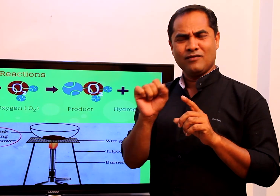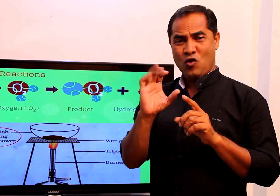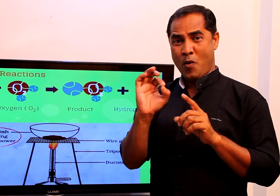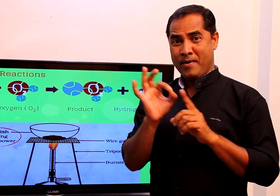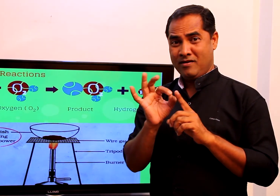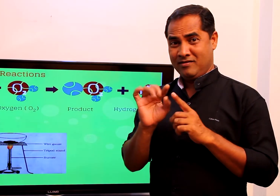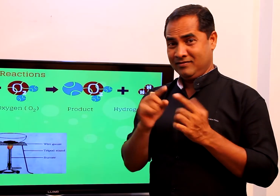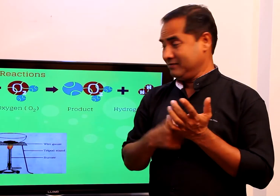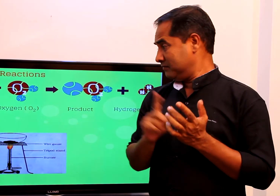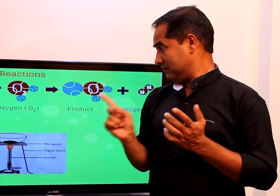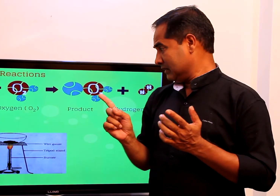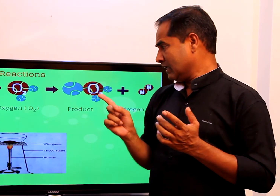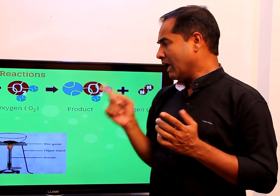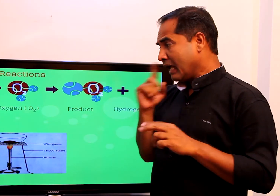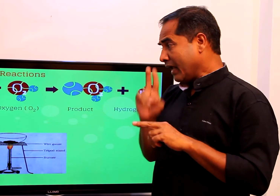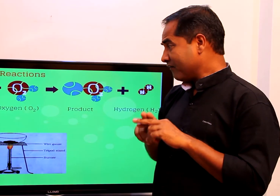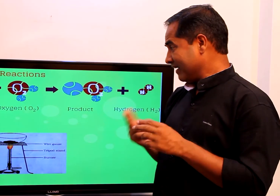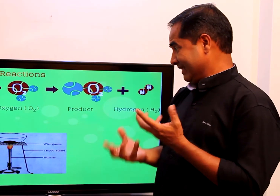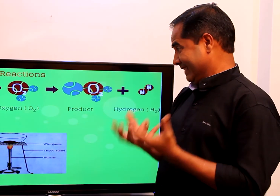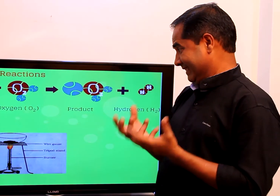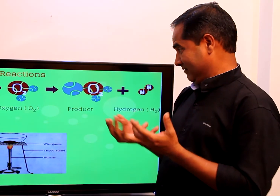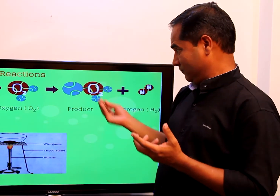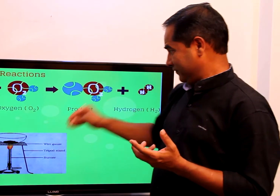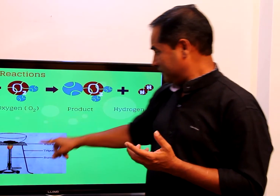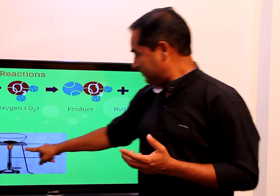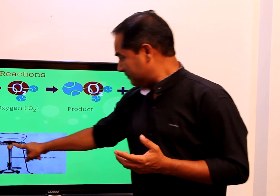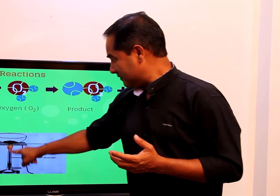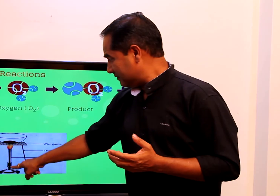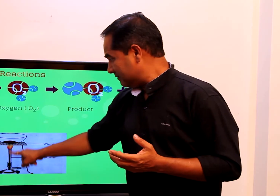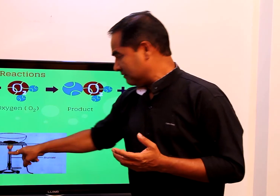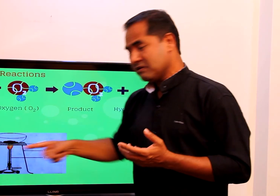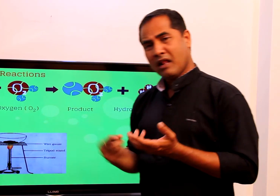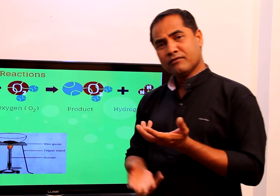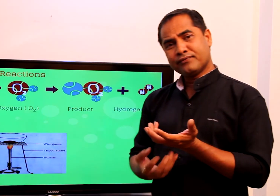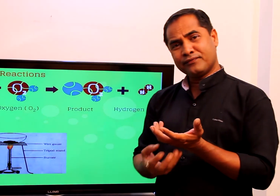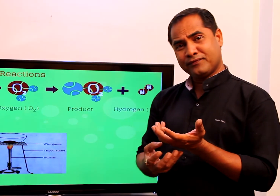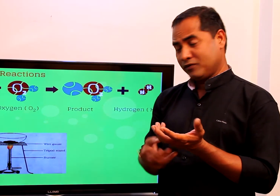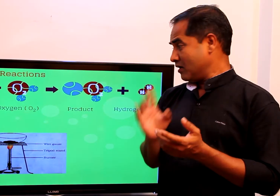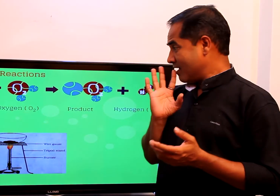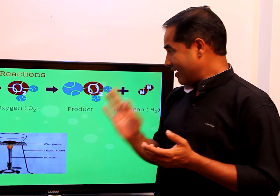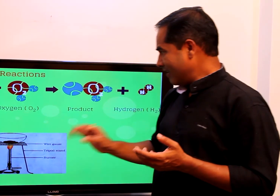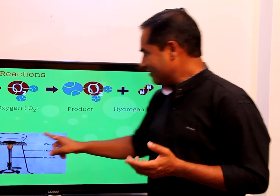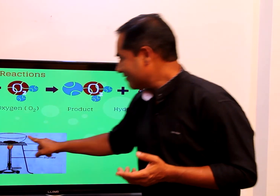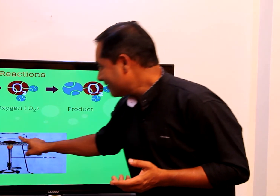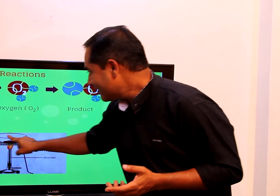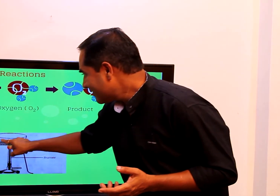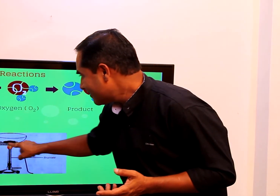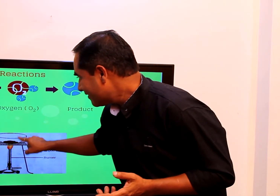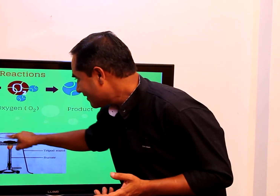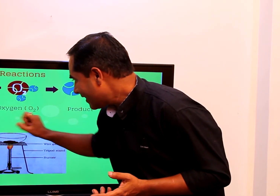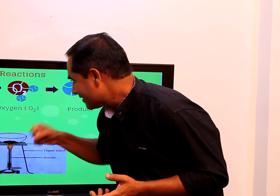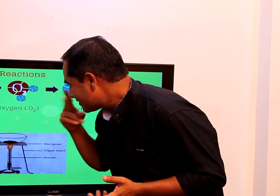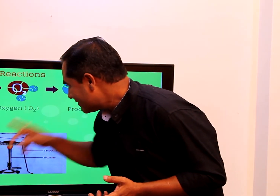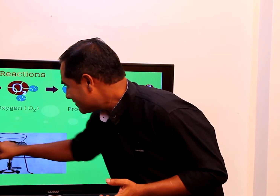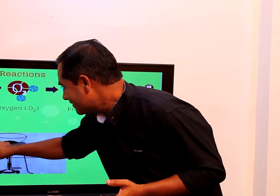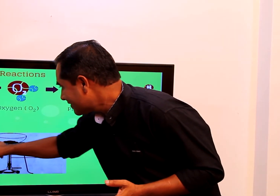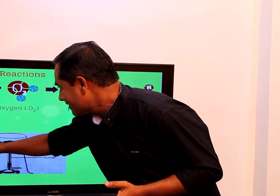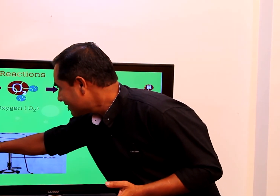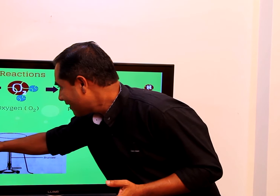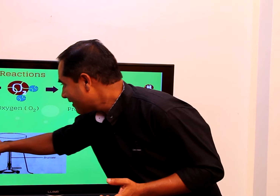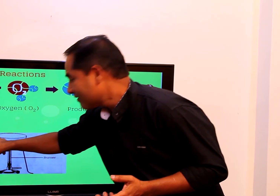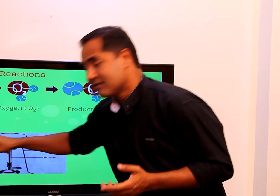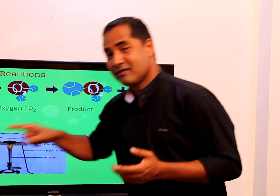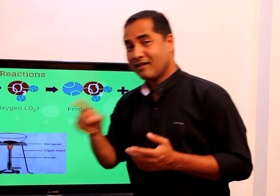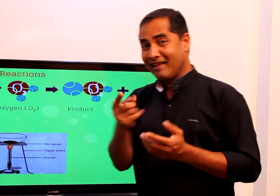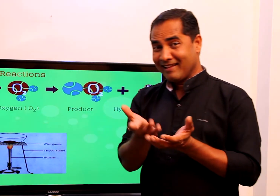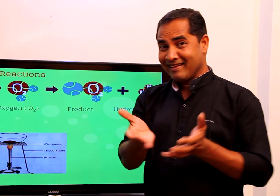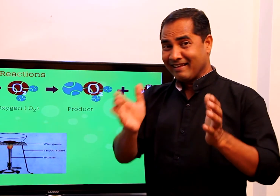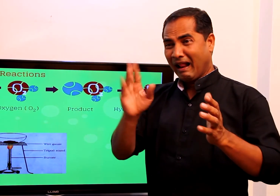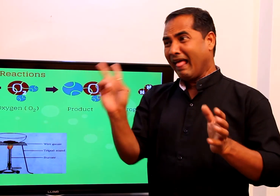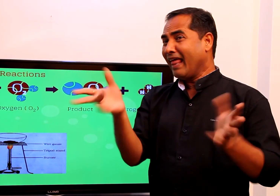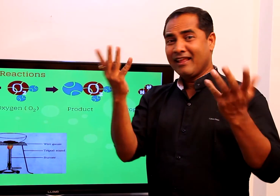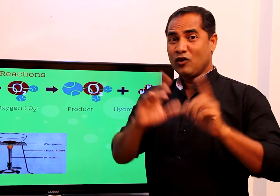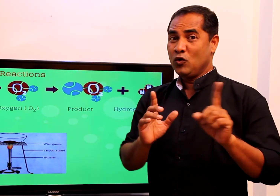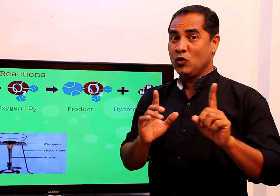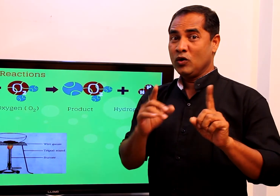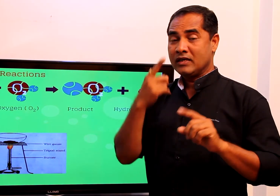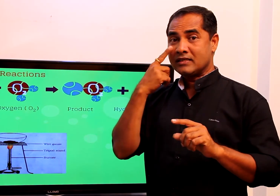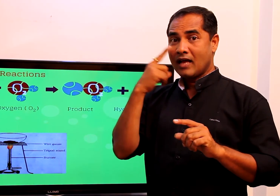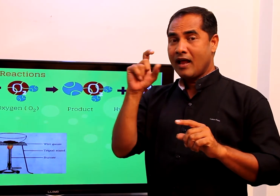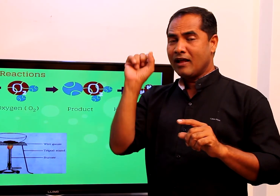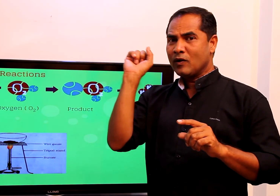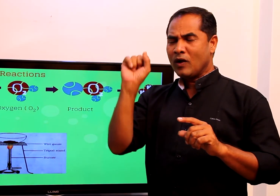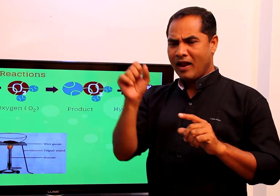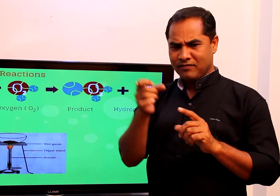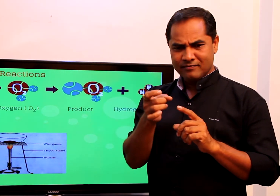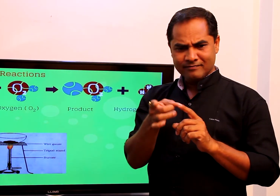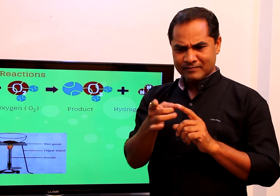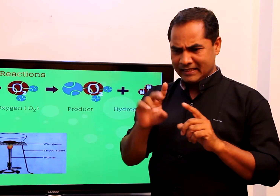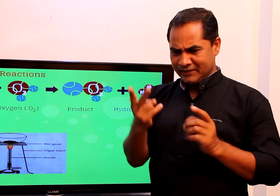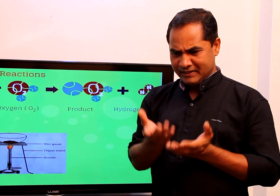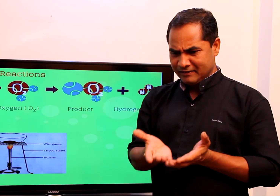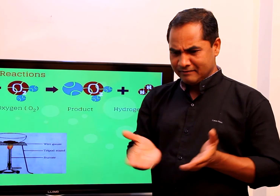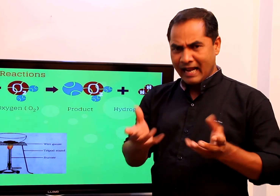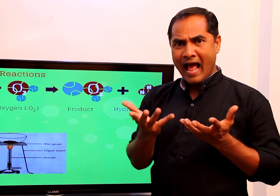You know copper, right? It's a kind of metal. When you heat copper in a china dish,